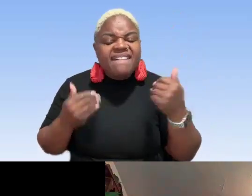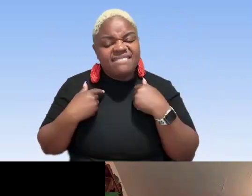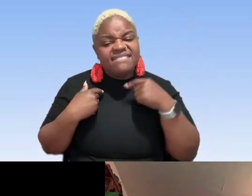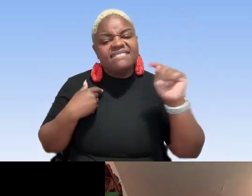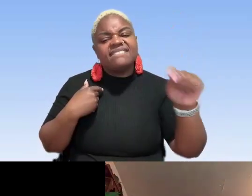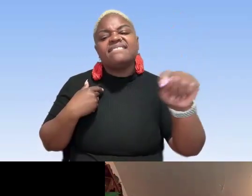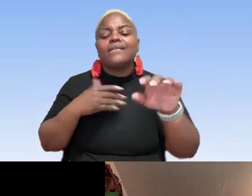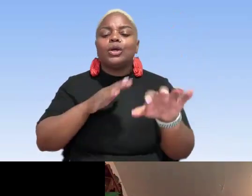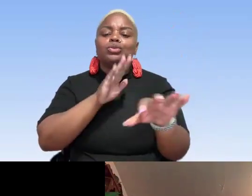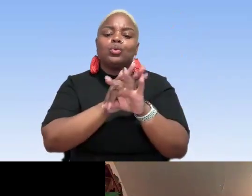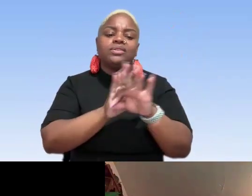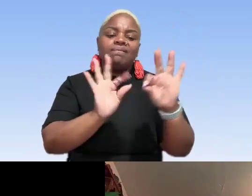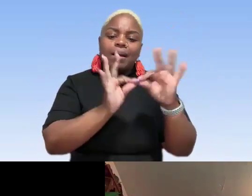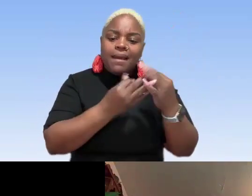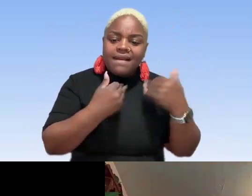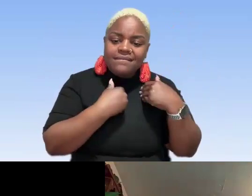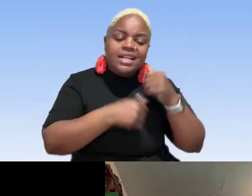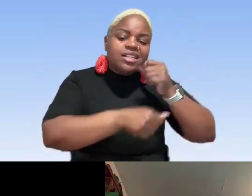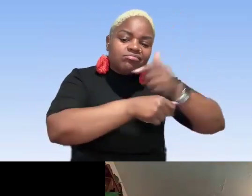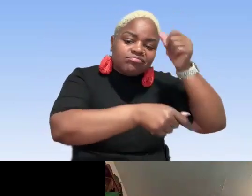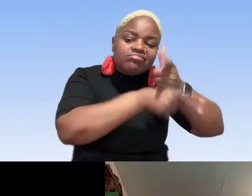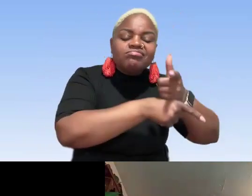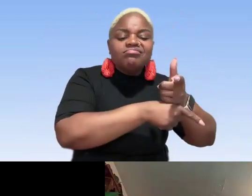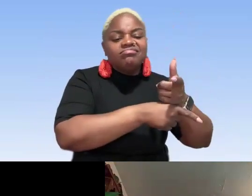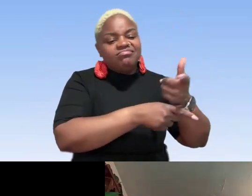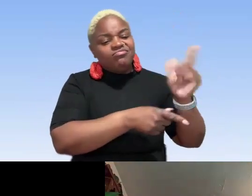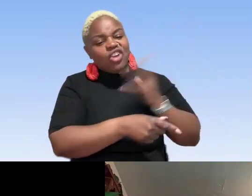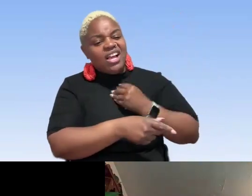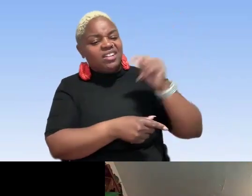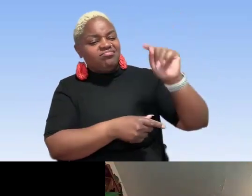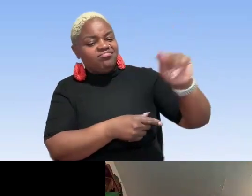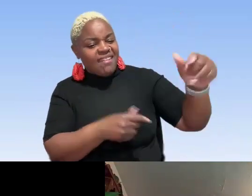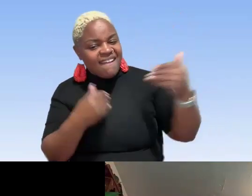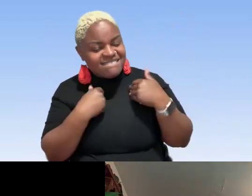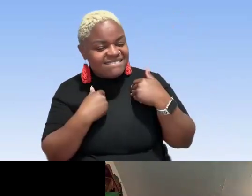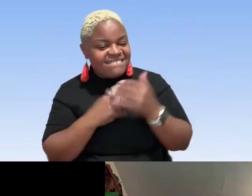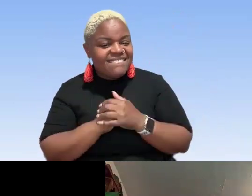who are also trans and neurodiverse. And, um, yeah, have,